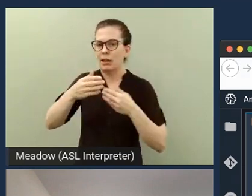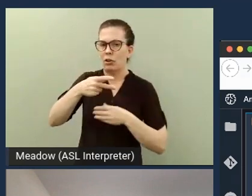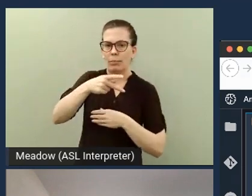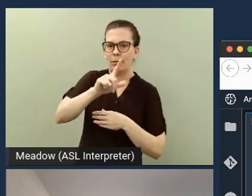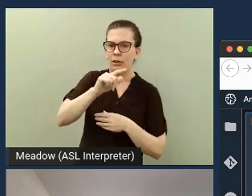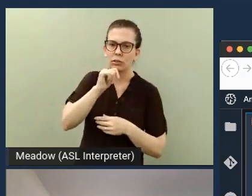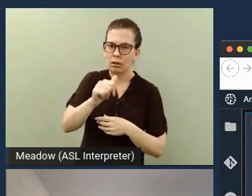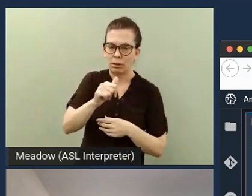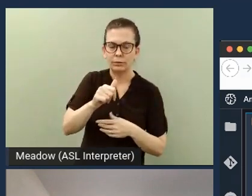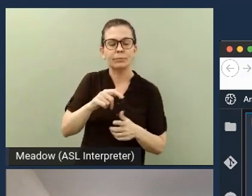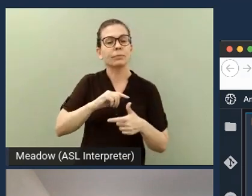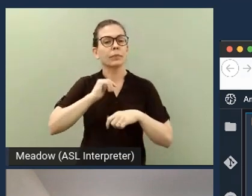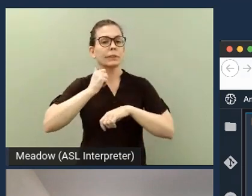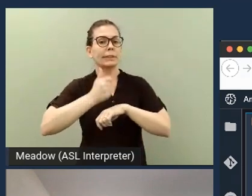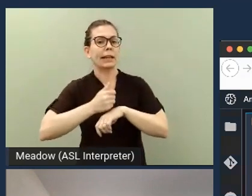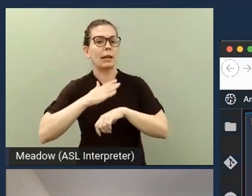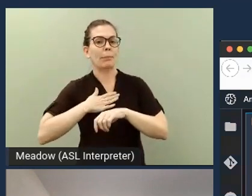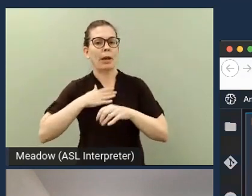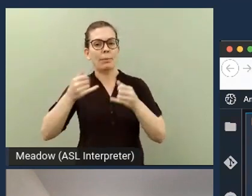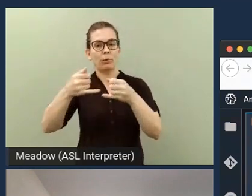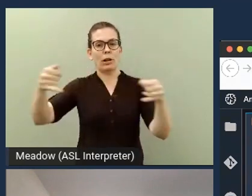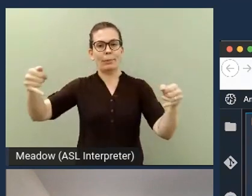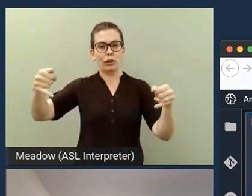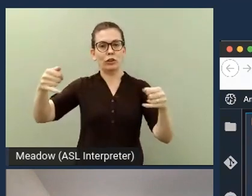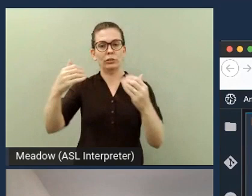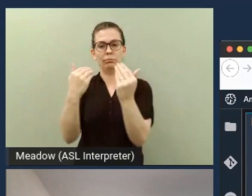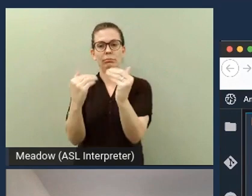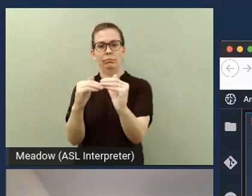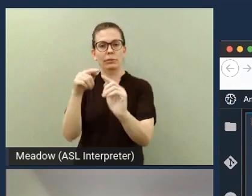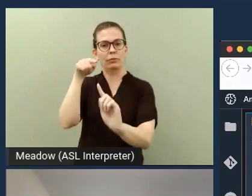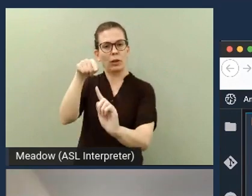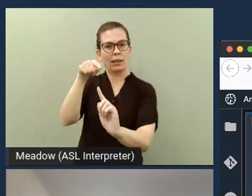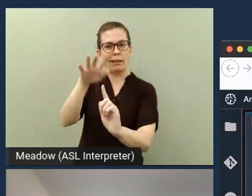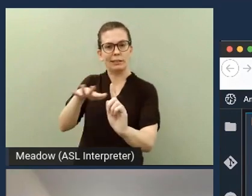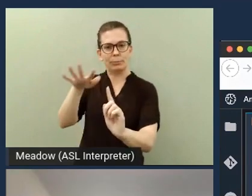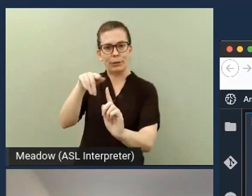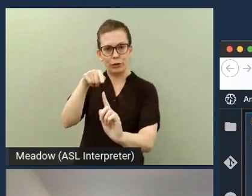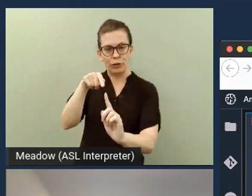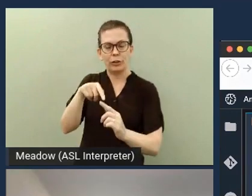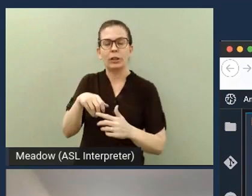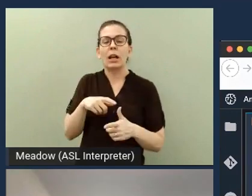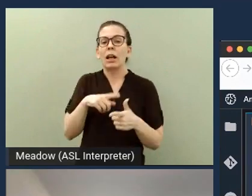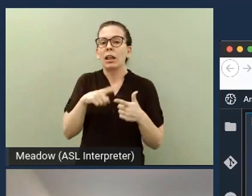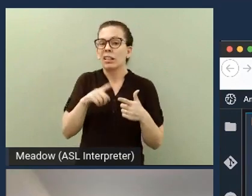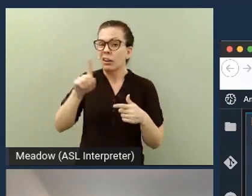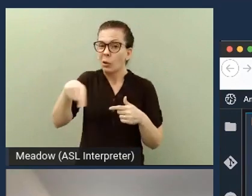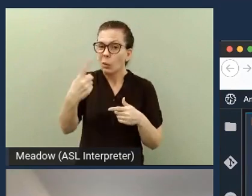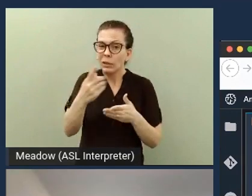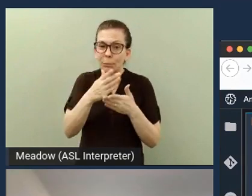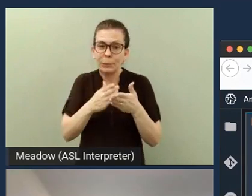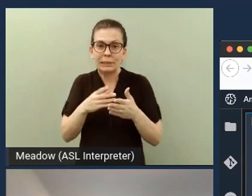I'm setting my hyperparameters on that estimator, and then the only piece that's different